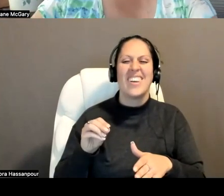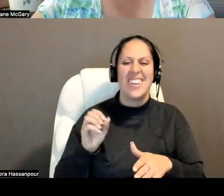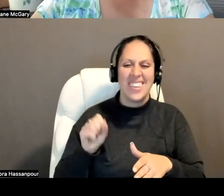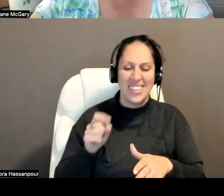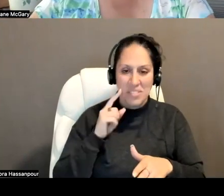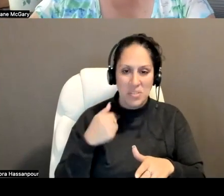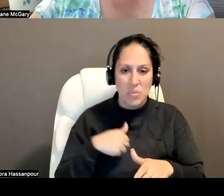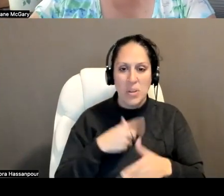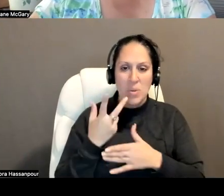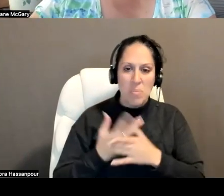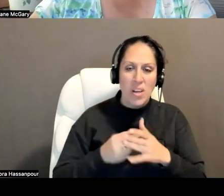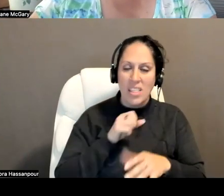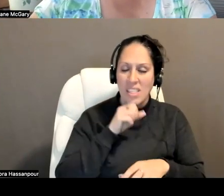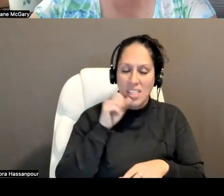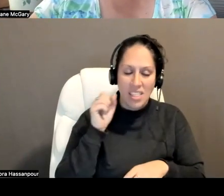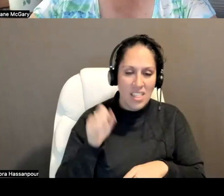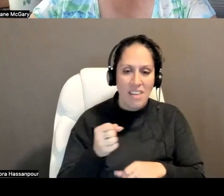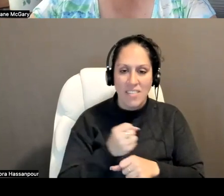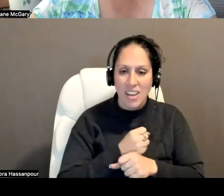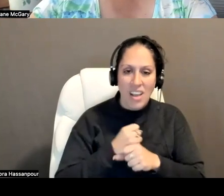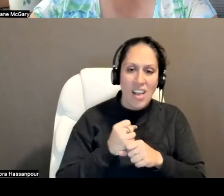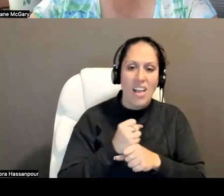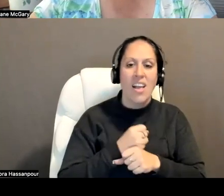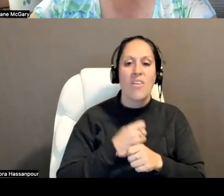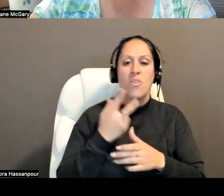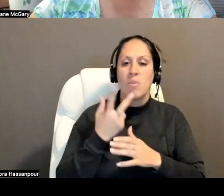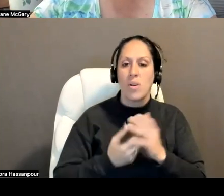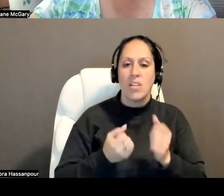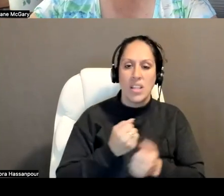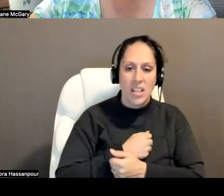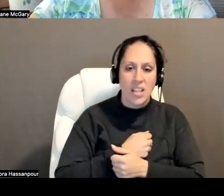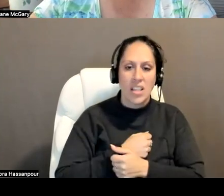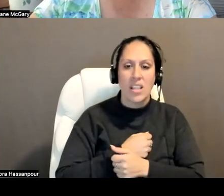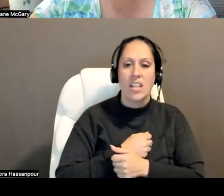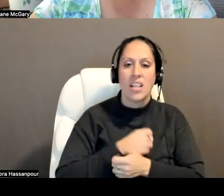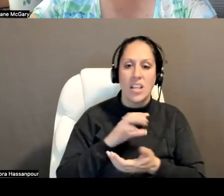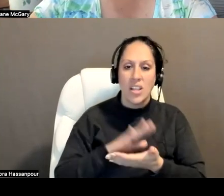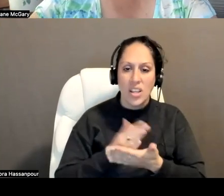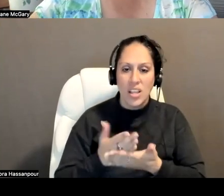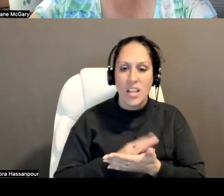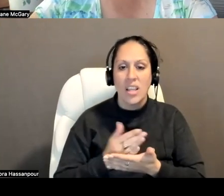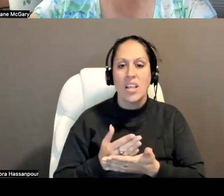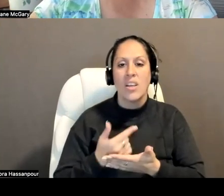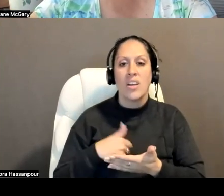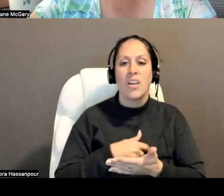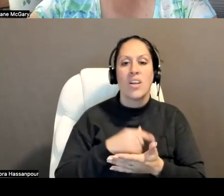Because we both love coffee, we both love, uh, cooking. And we also both